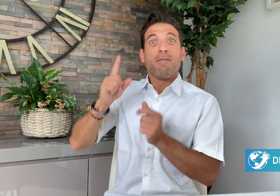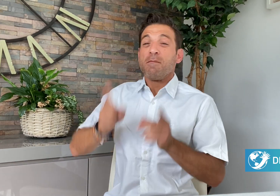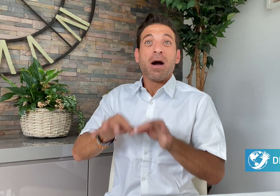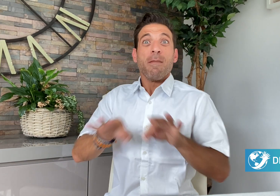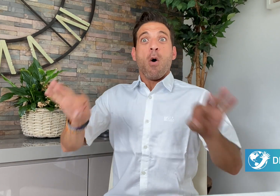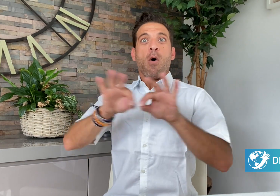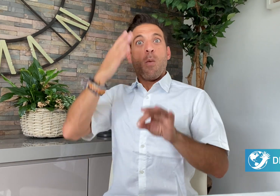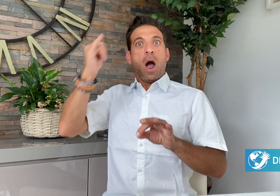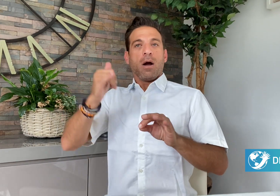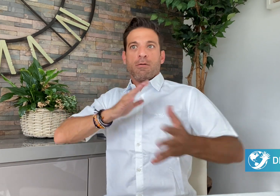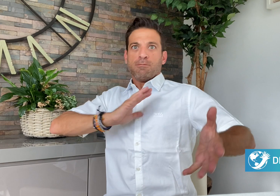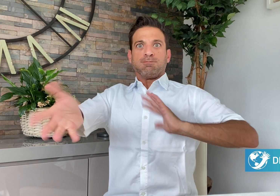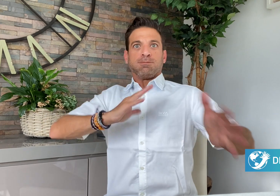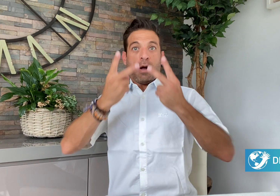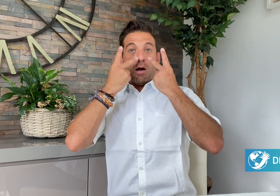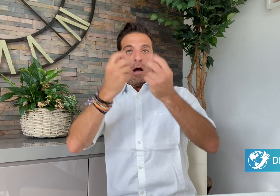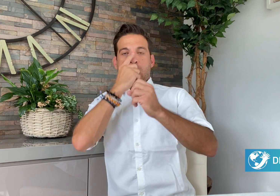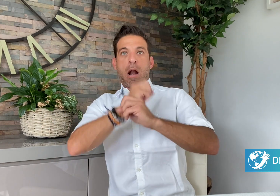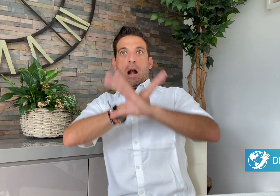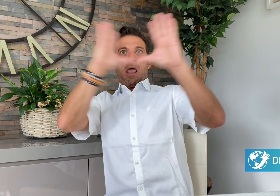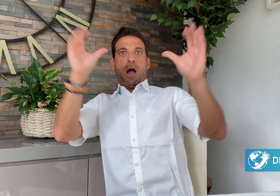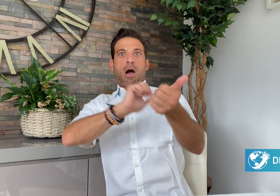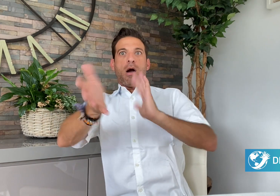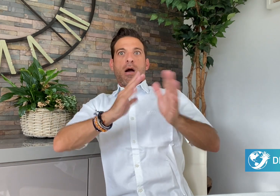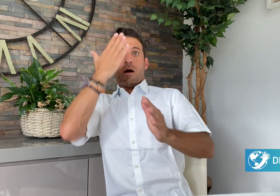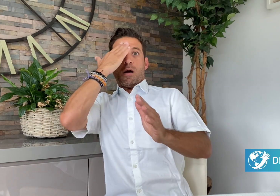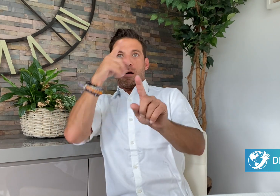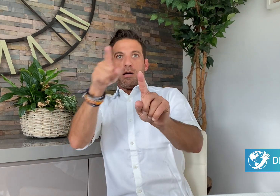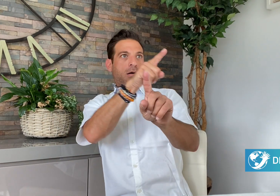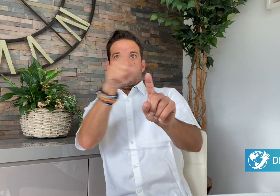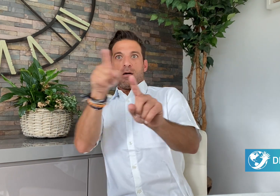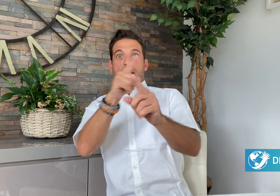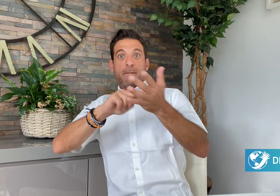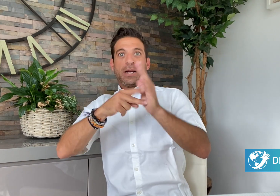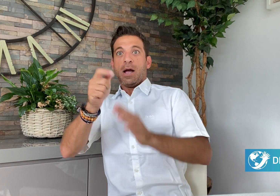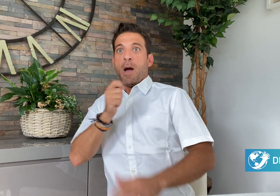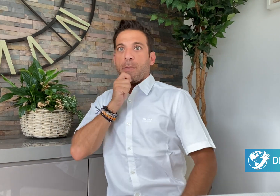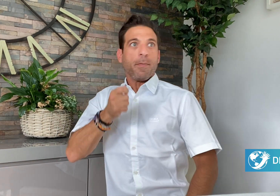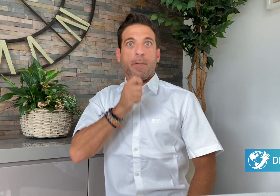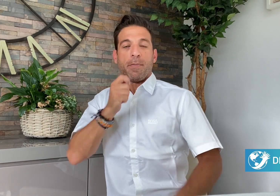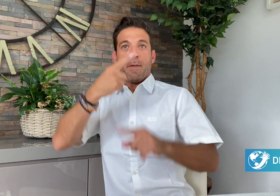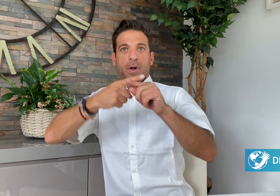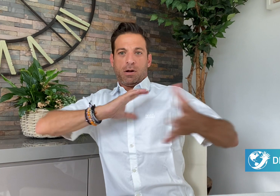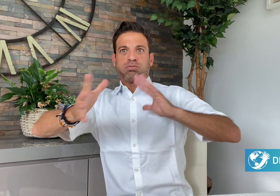would be more inclusive than broadcasters superimposing